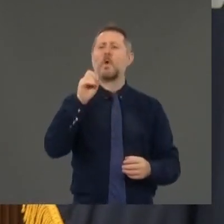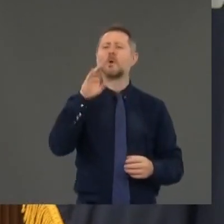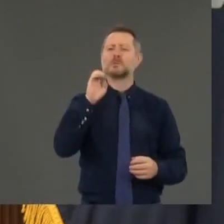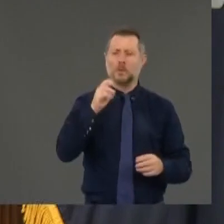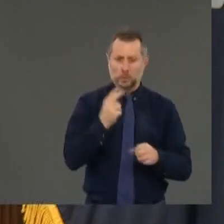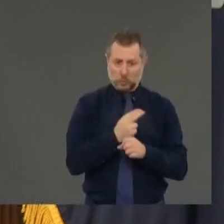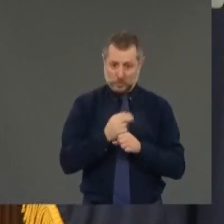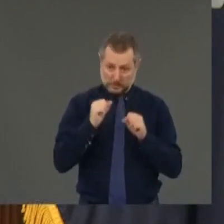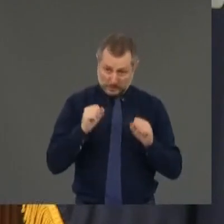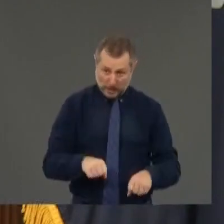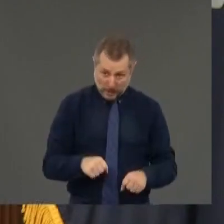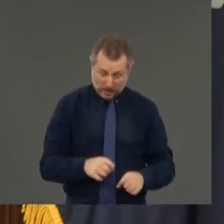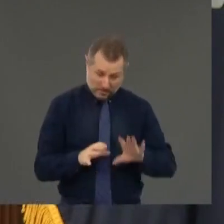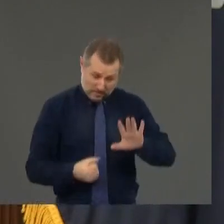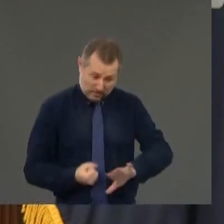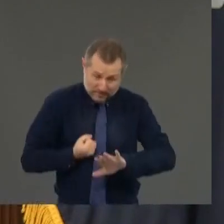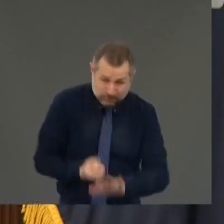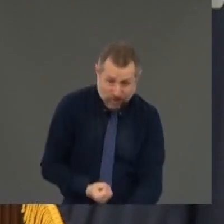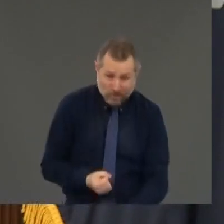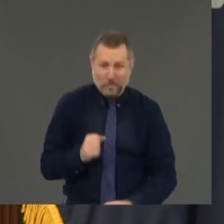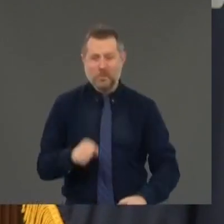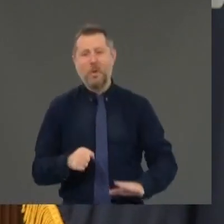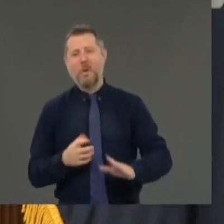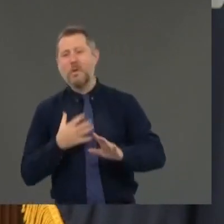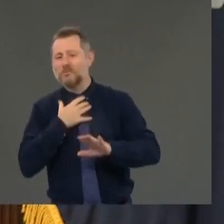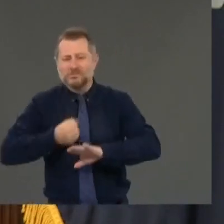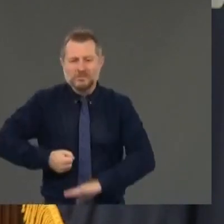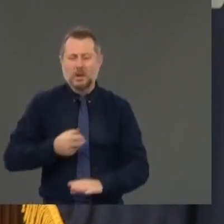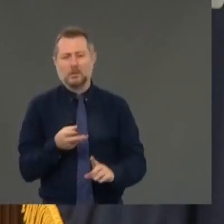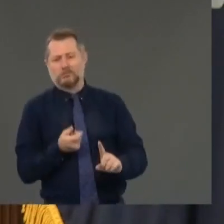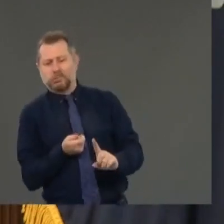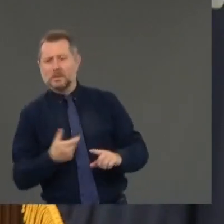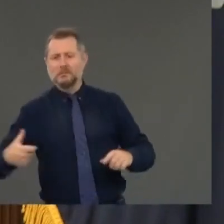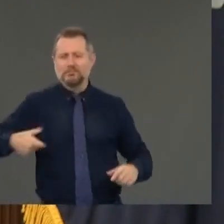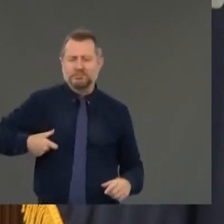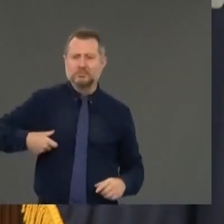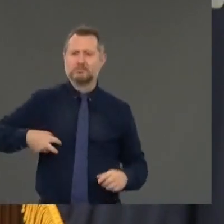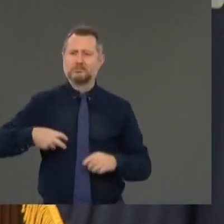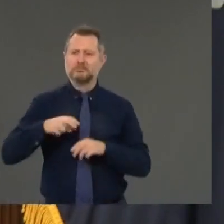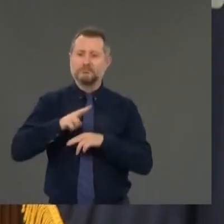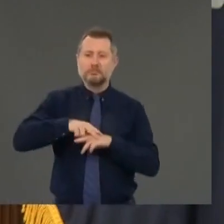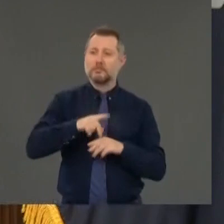TO HEART.